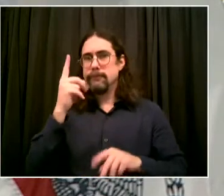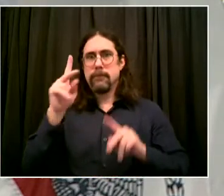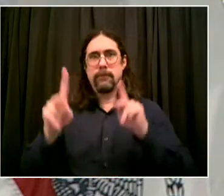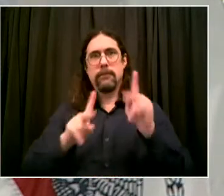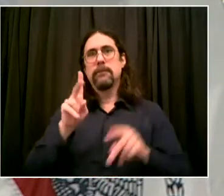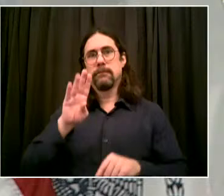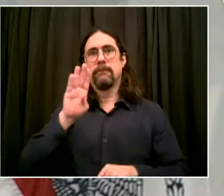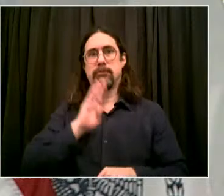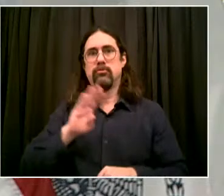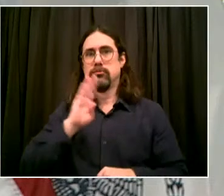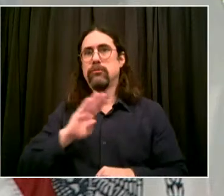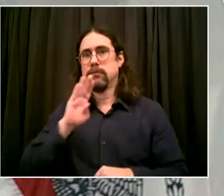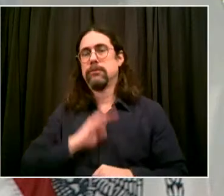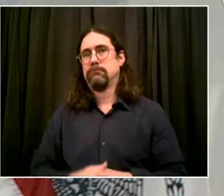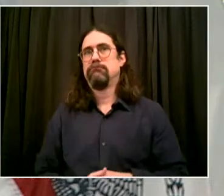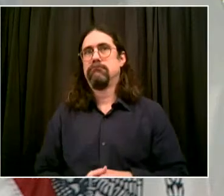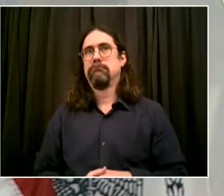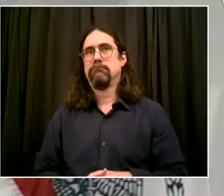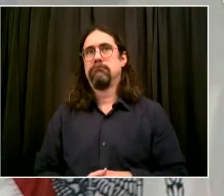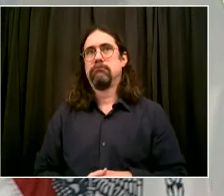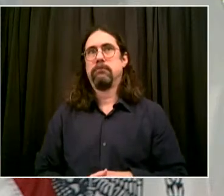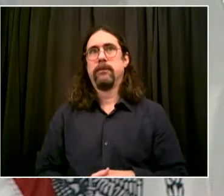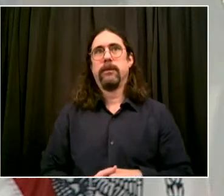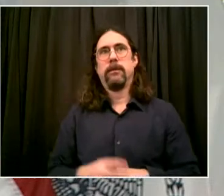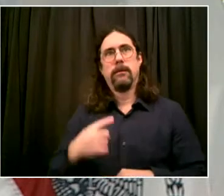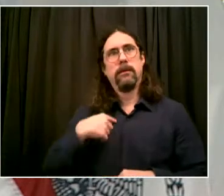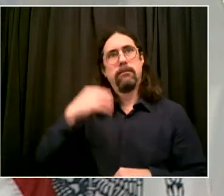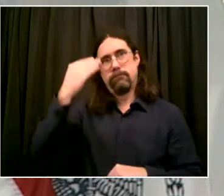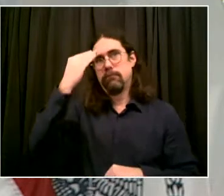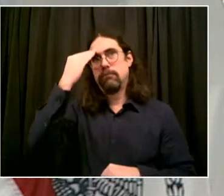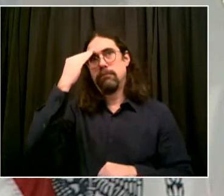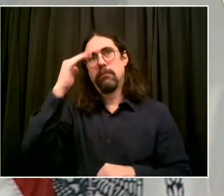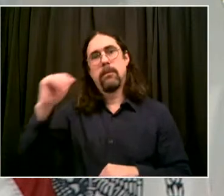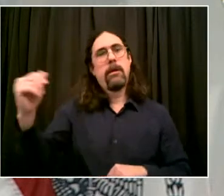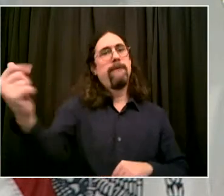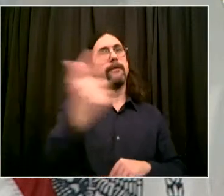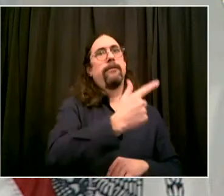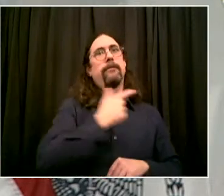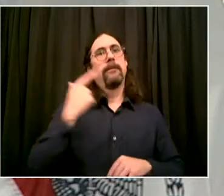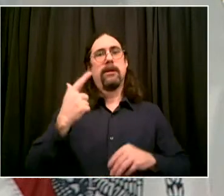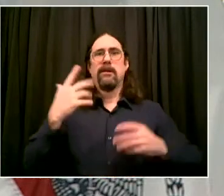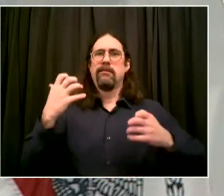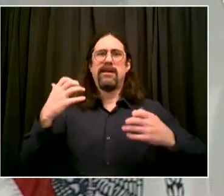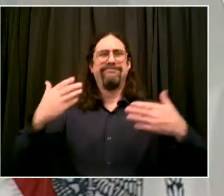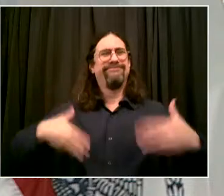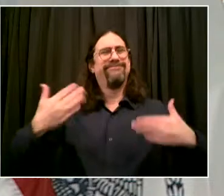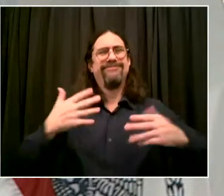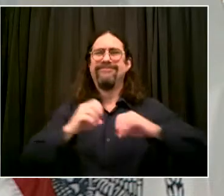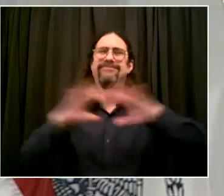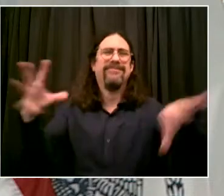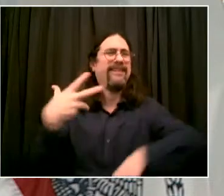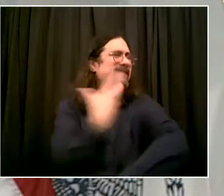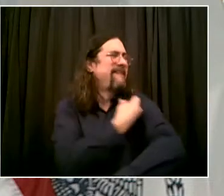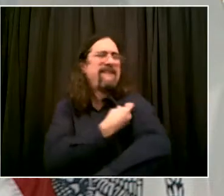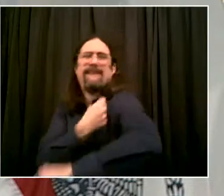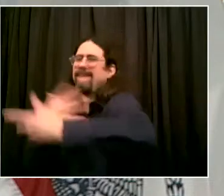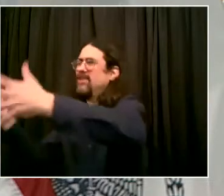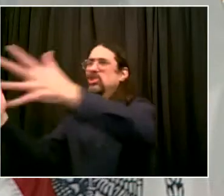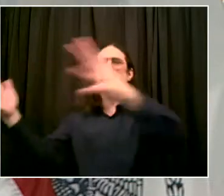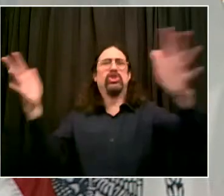VACCINATION ALL OVER THE COUNTRY WE WANT TO SEE IT MOVE MUCUCH QUICKLY FOR EVERYONE.